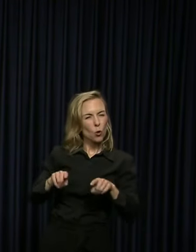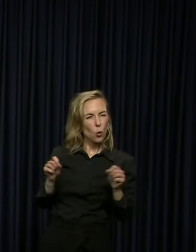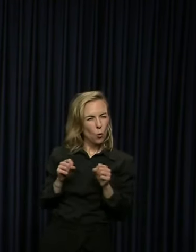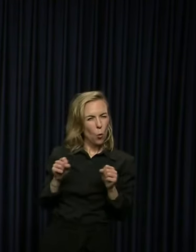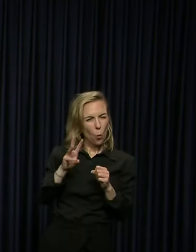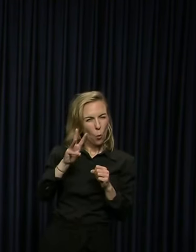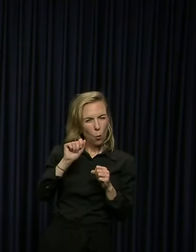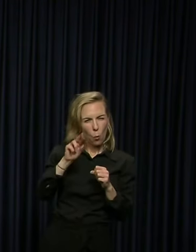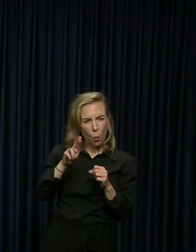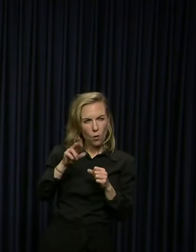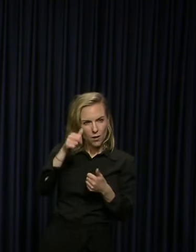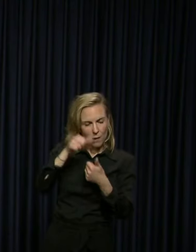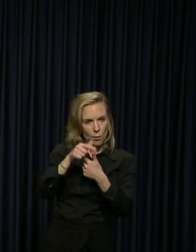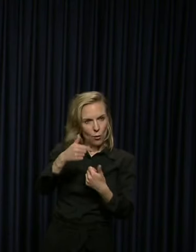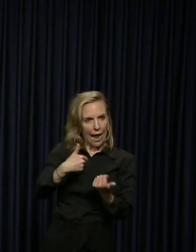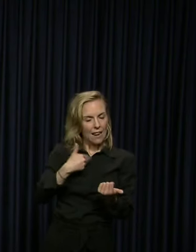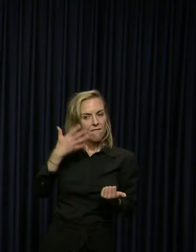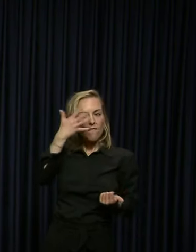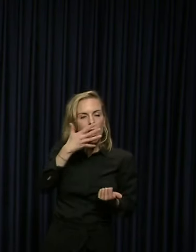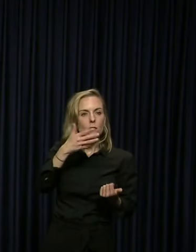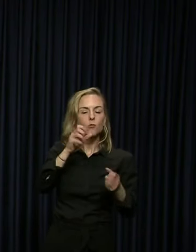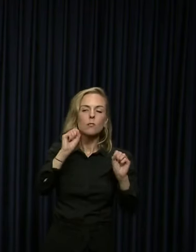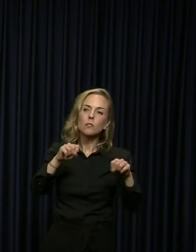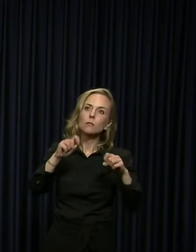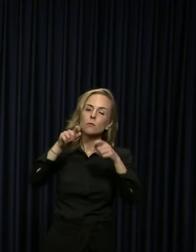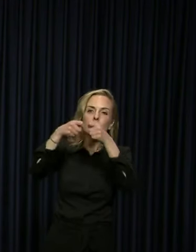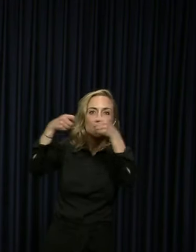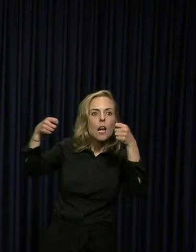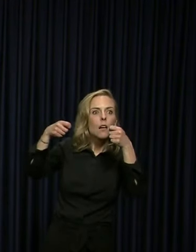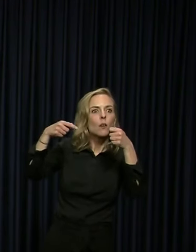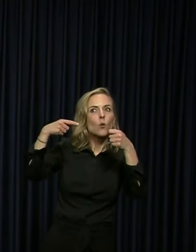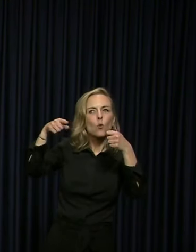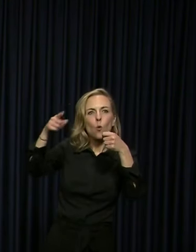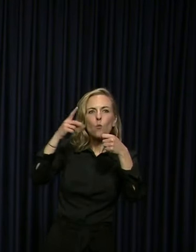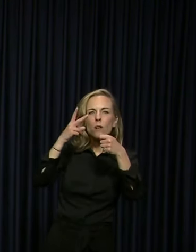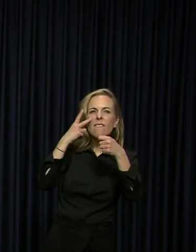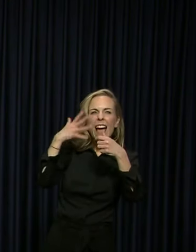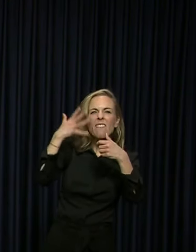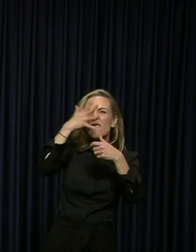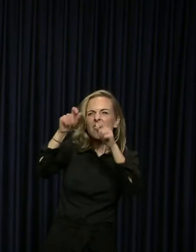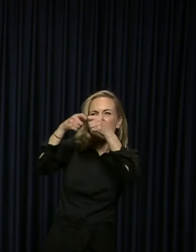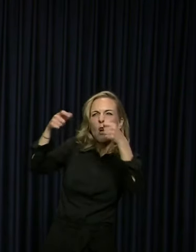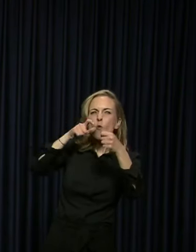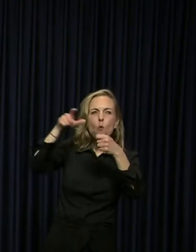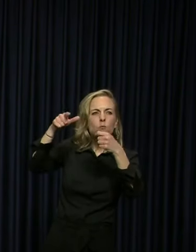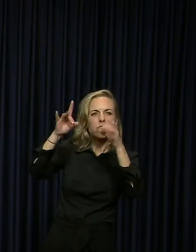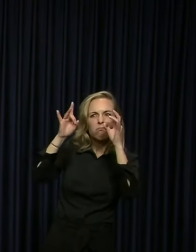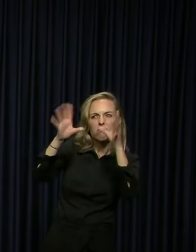EXCEPTION. A COURT ORDER, VISITATION FOR YOUR KIDS IF THEY ARE IN A